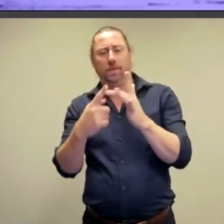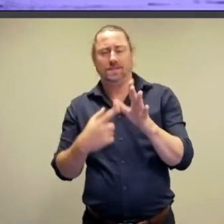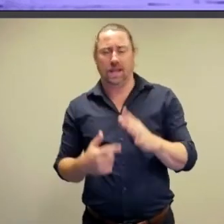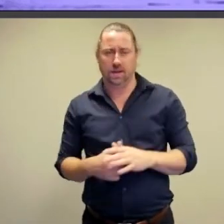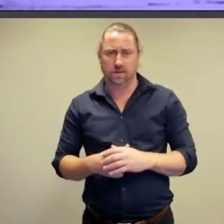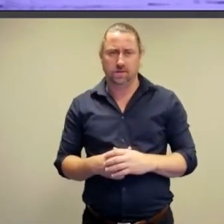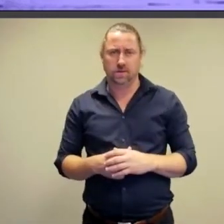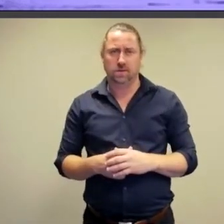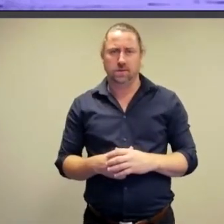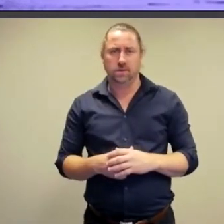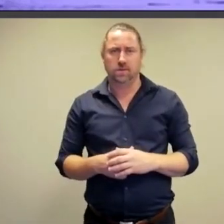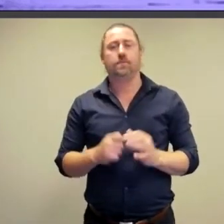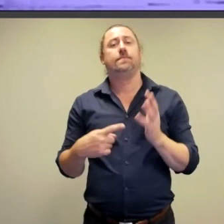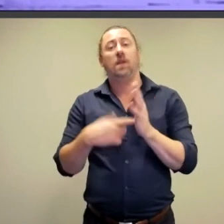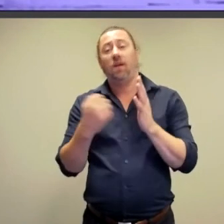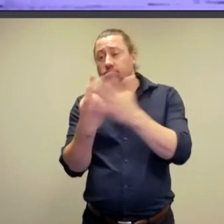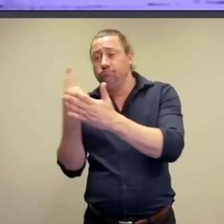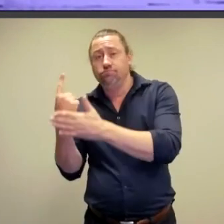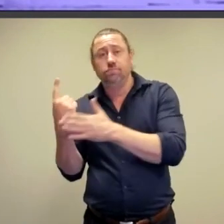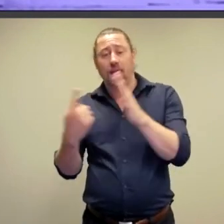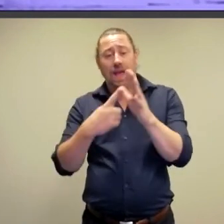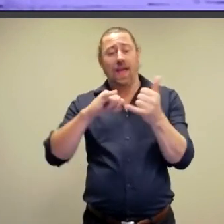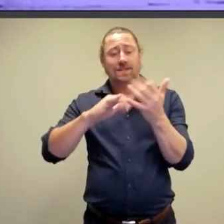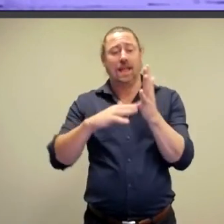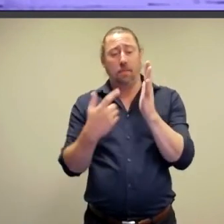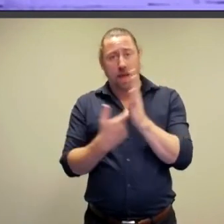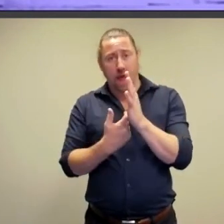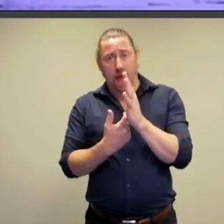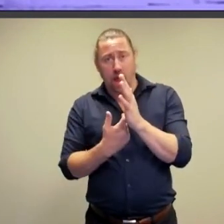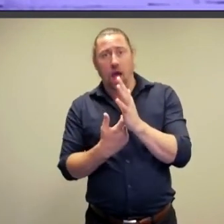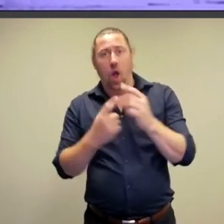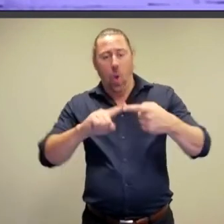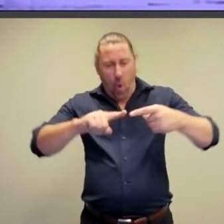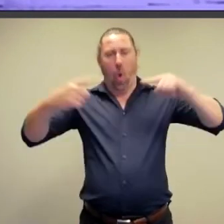other forms of ASMR buck those social